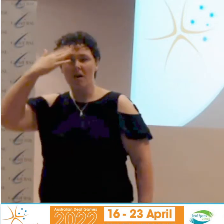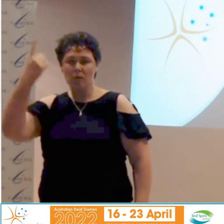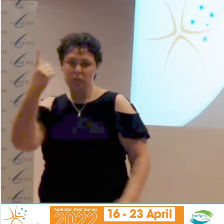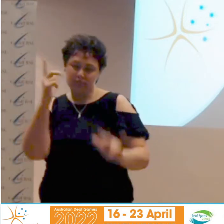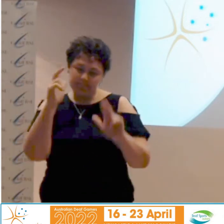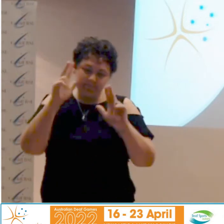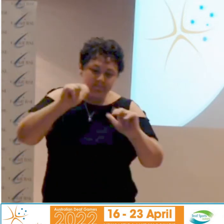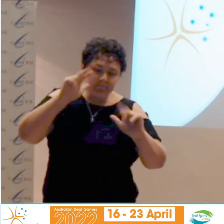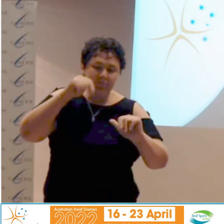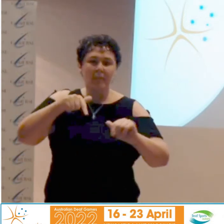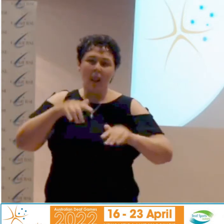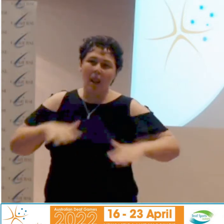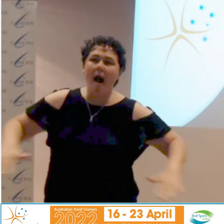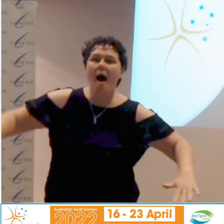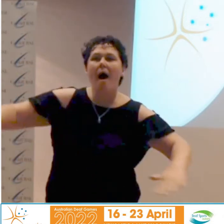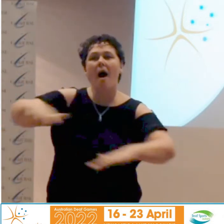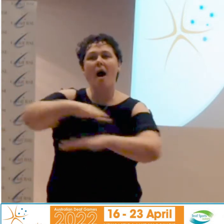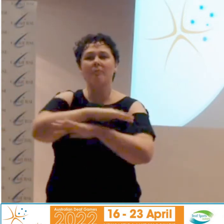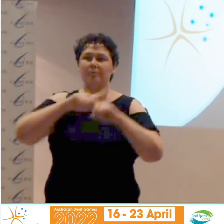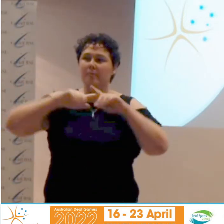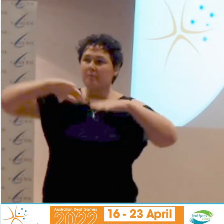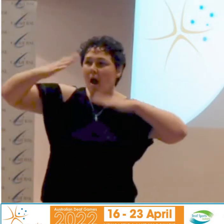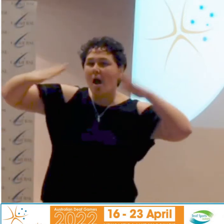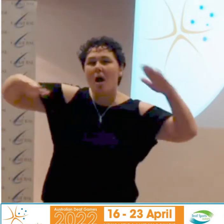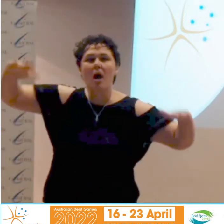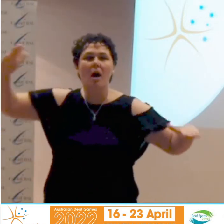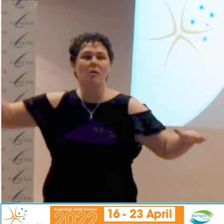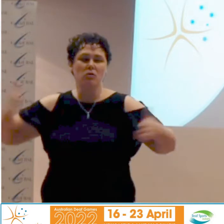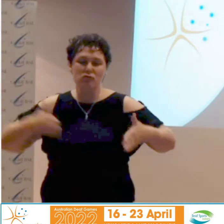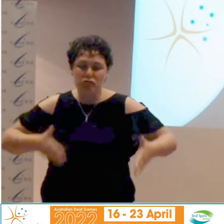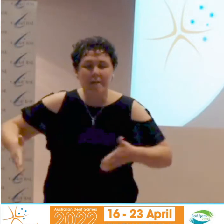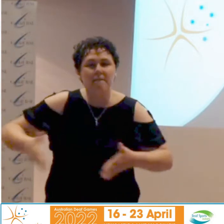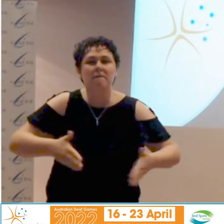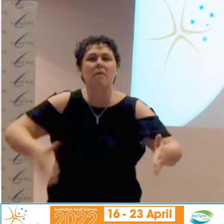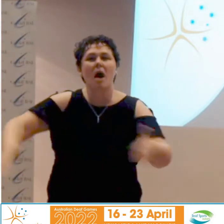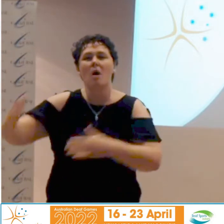i'd like to thank elders who cared for this land and mountains and rivers